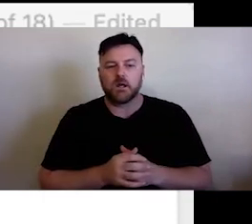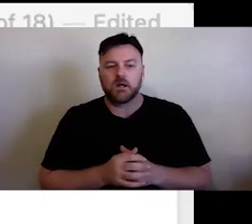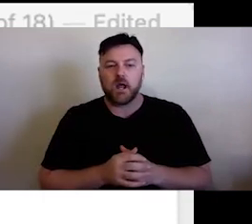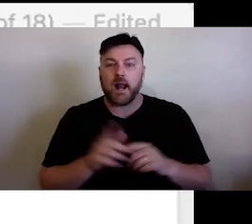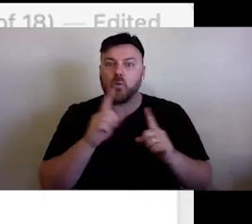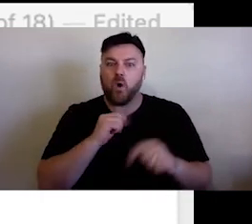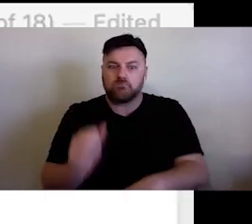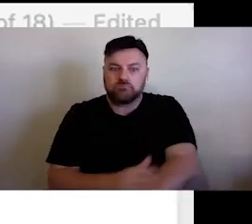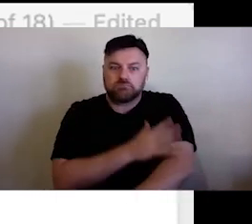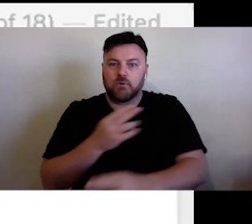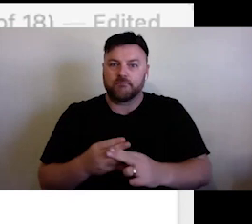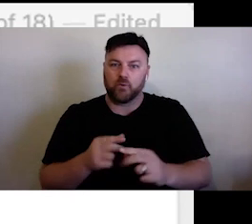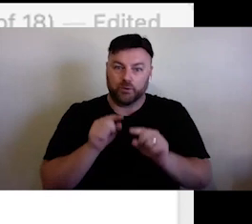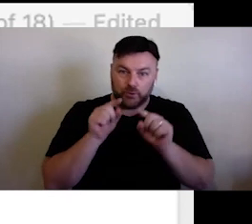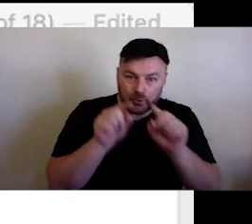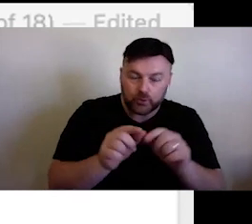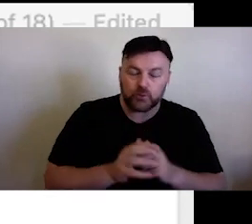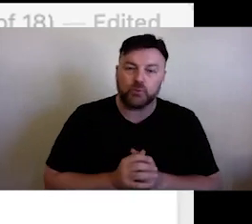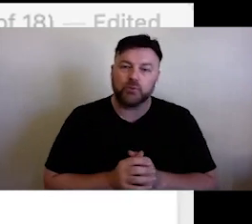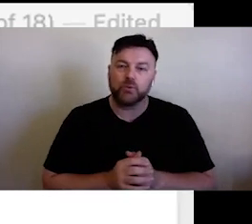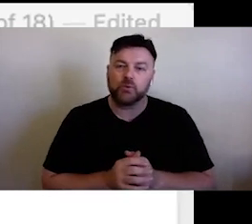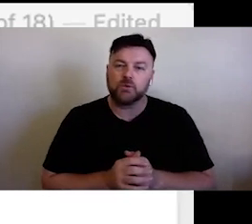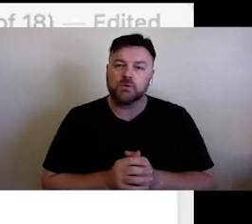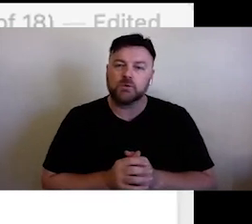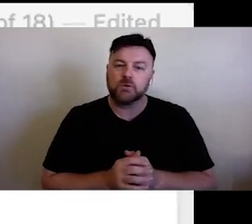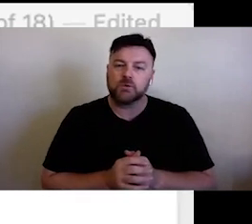creative practice with your work and what kind of experience do you